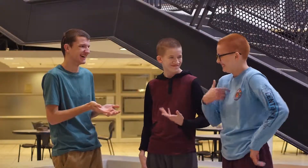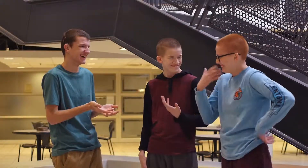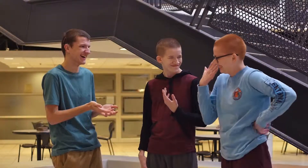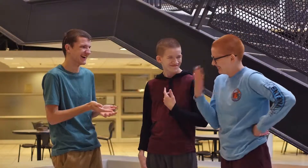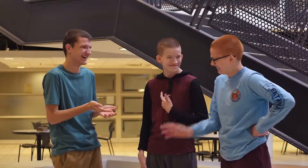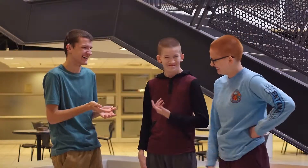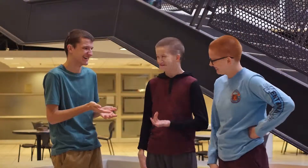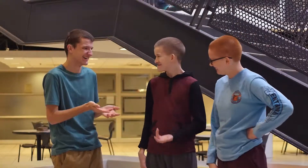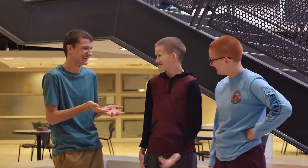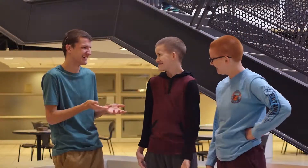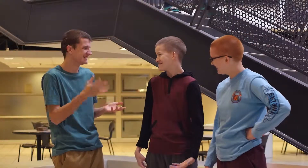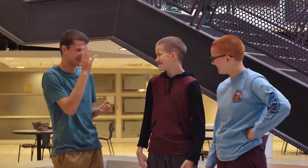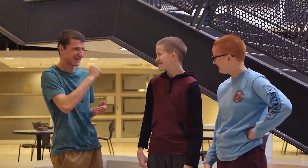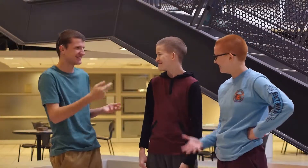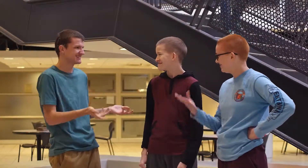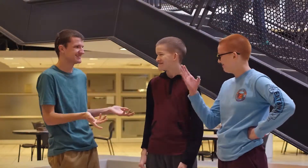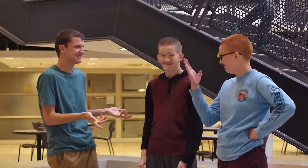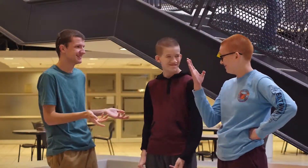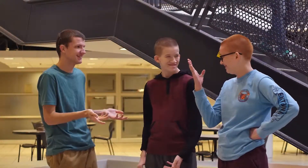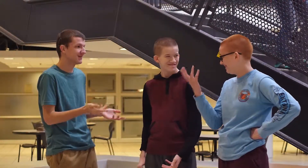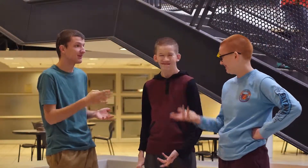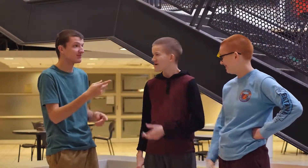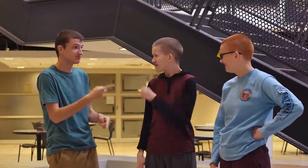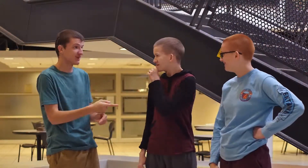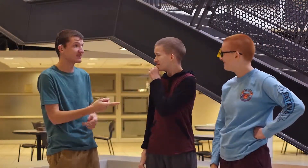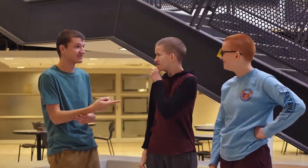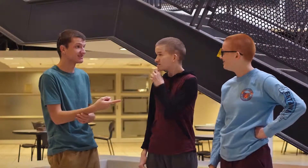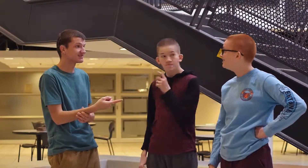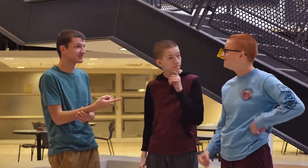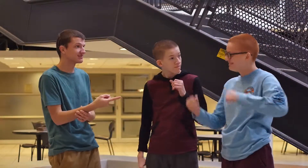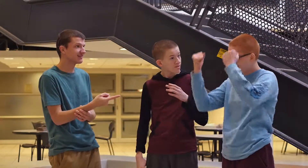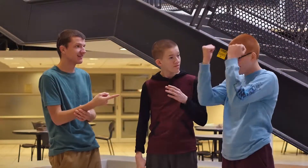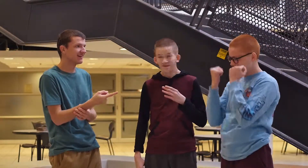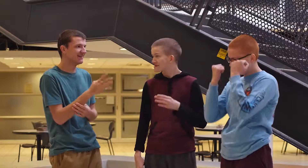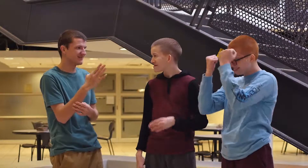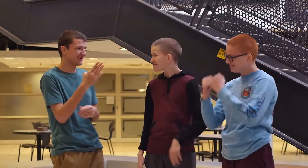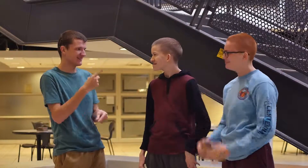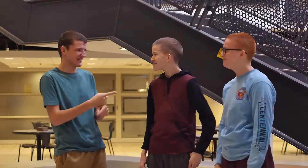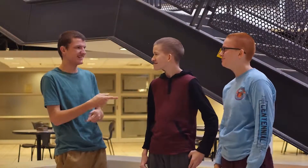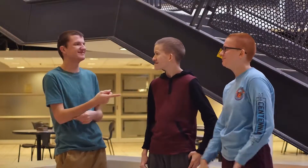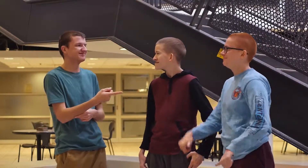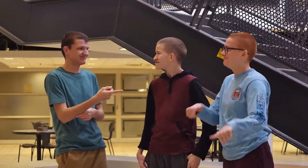I don't know! Guess! Blue? Right! True biz? YES! Yes, you're right.